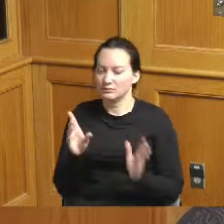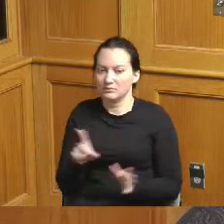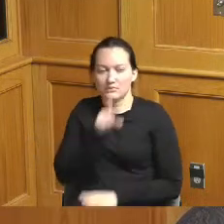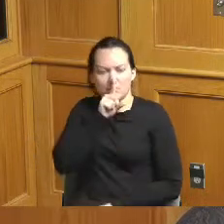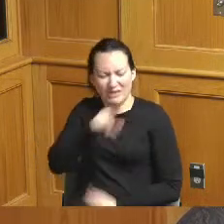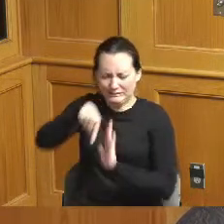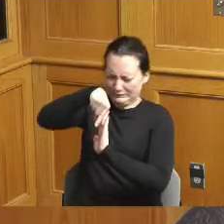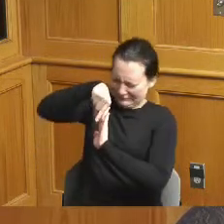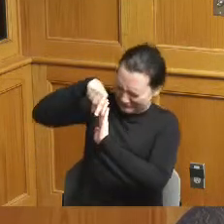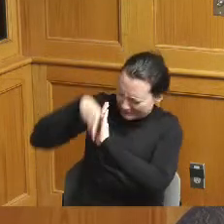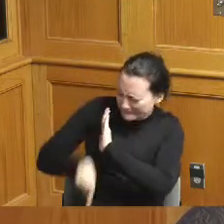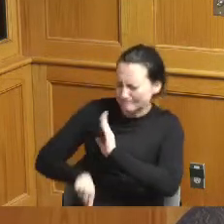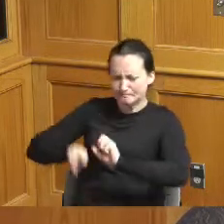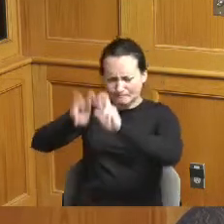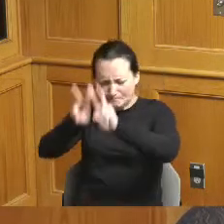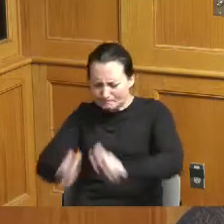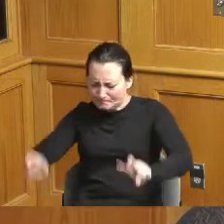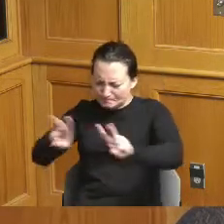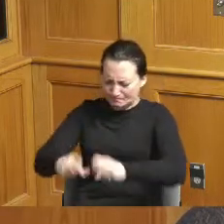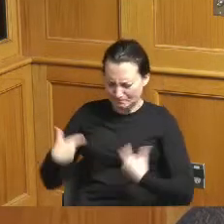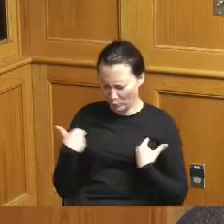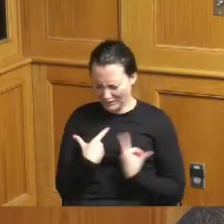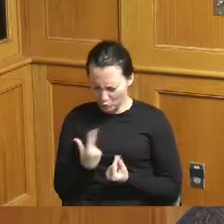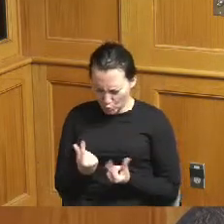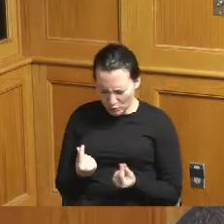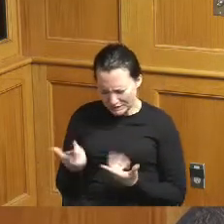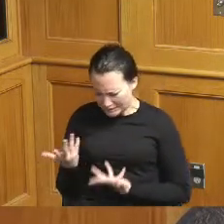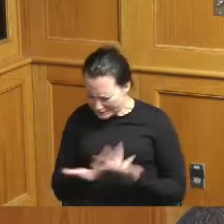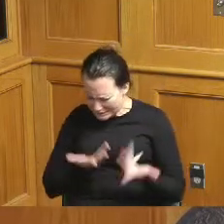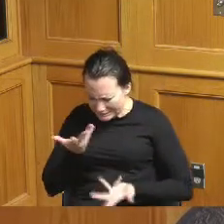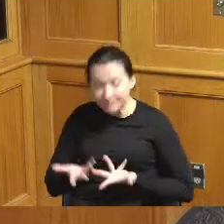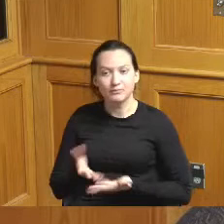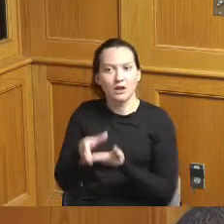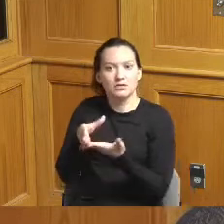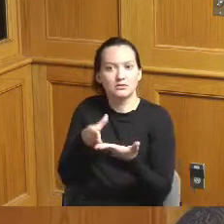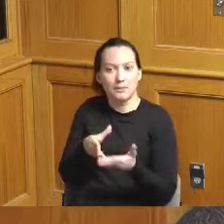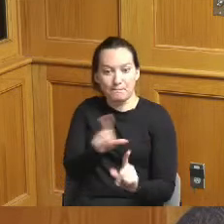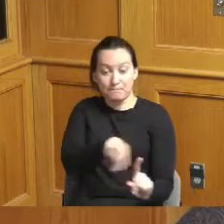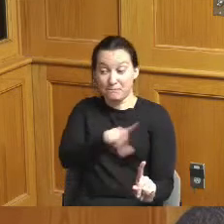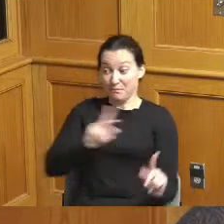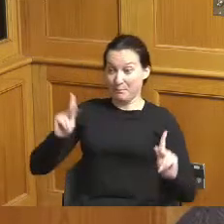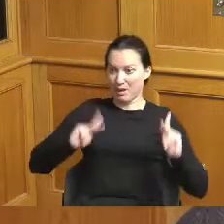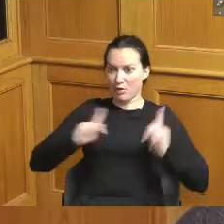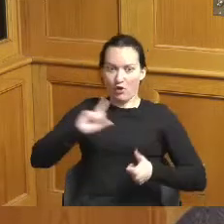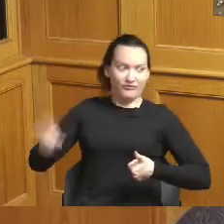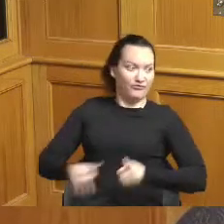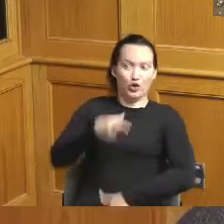deeper look on what do we do because for some of those young people it's the first time and